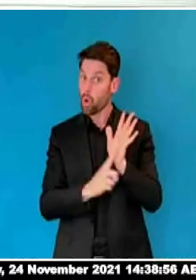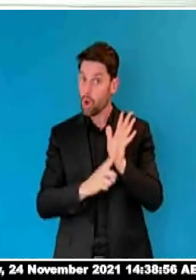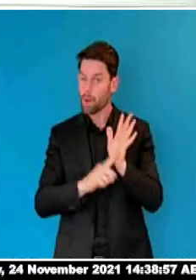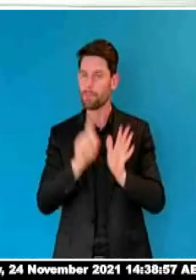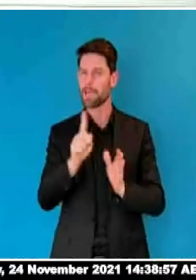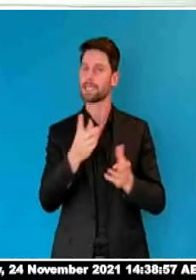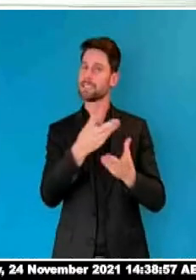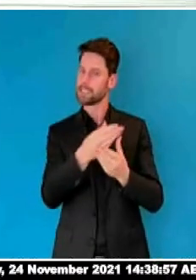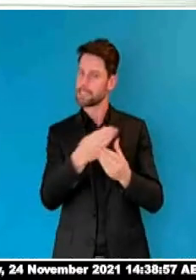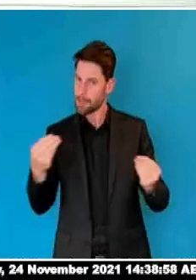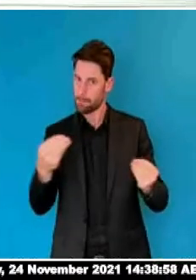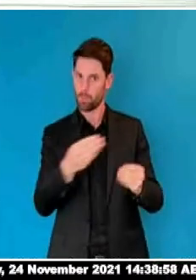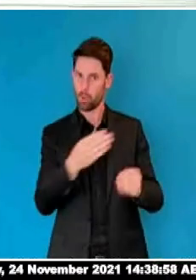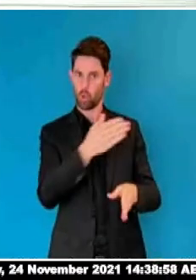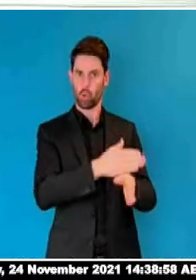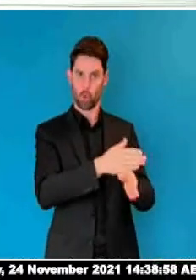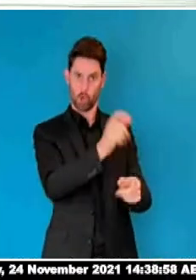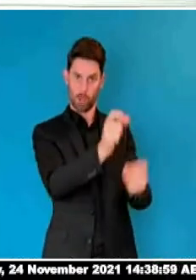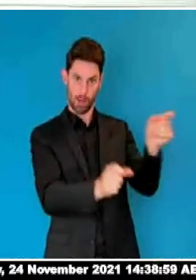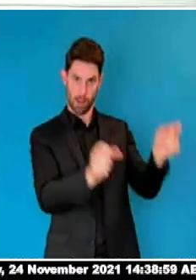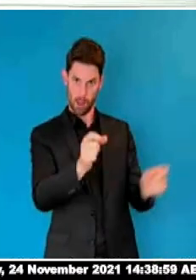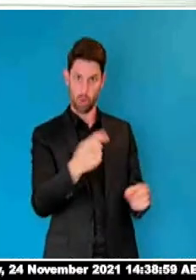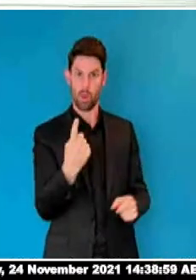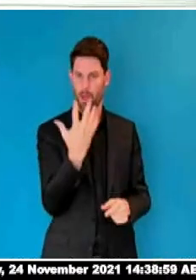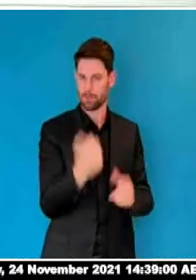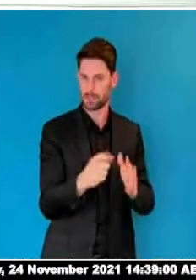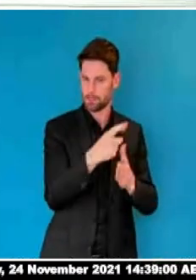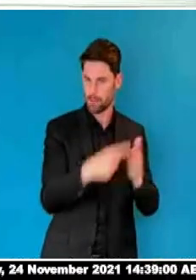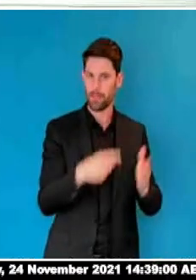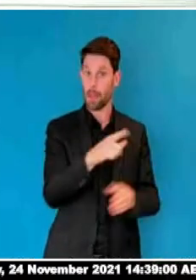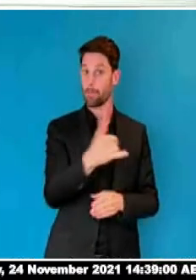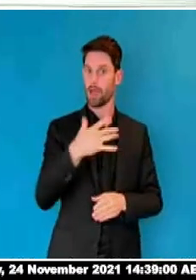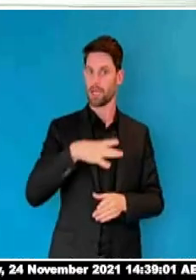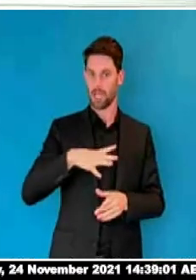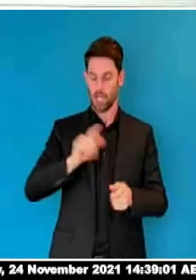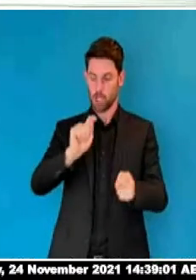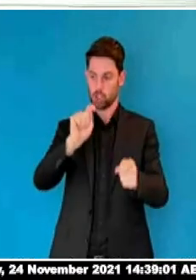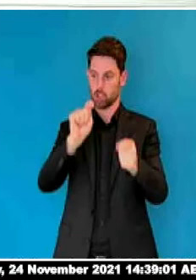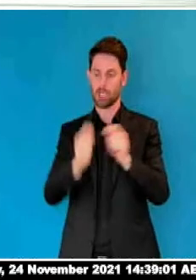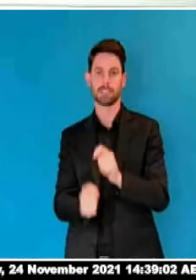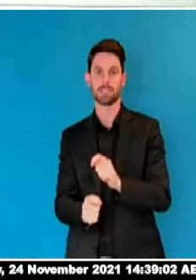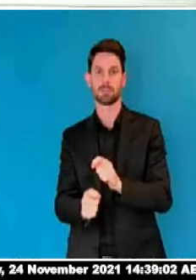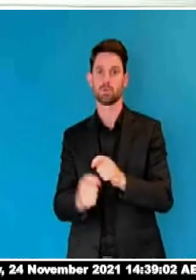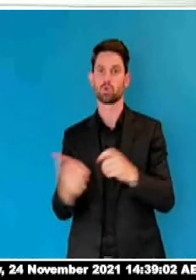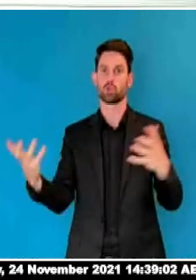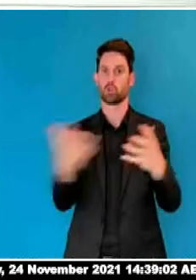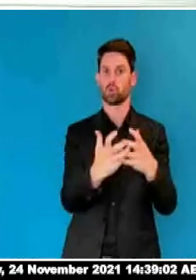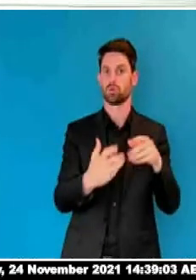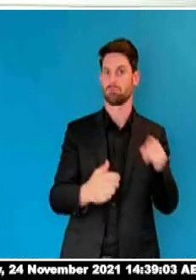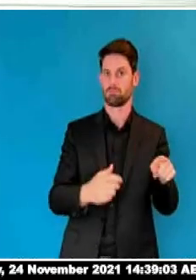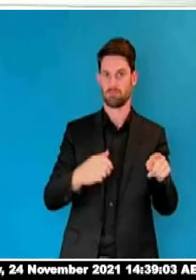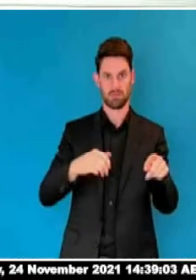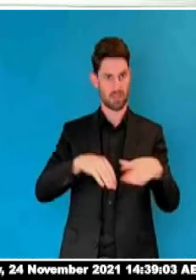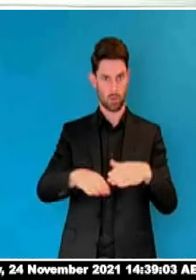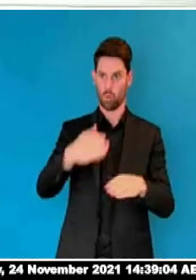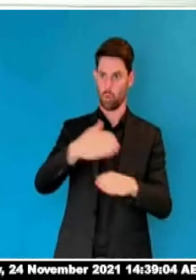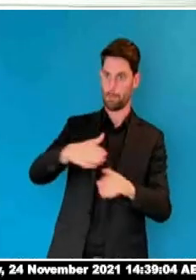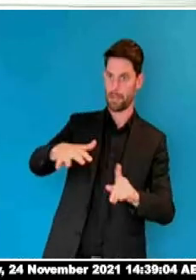disability may require adjustments to be made within their workplace to be able to